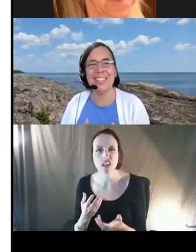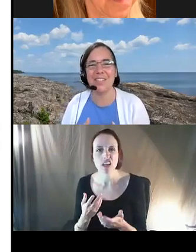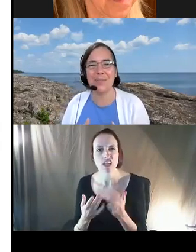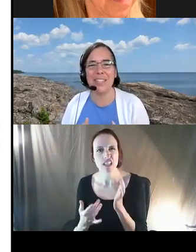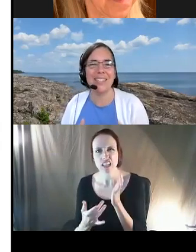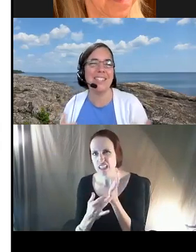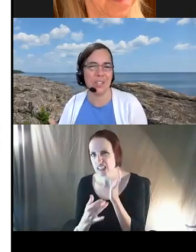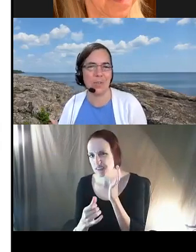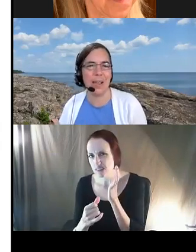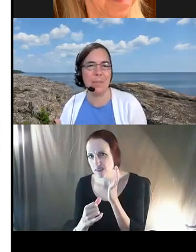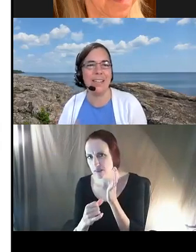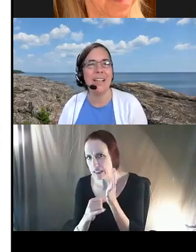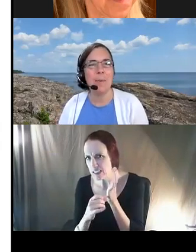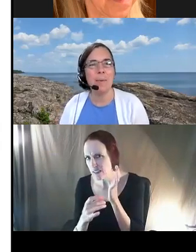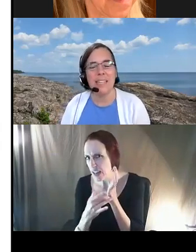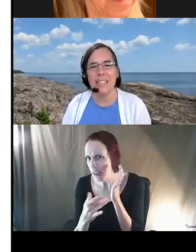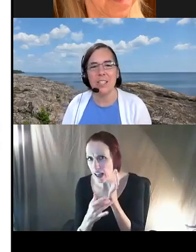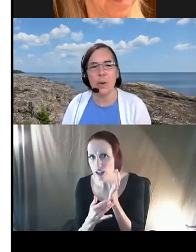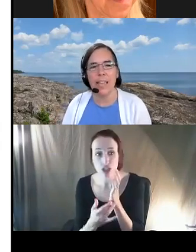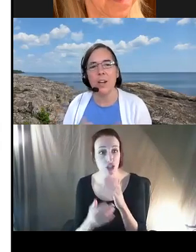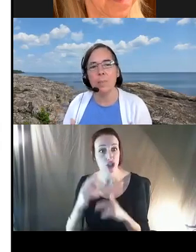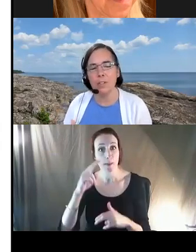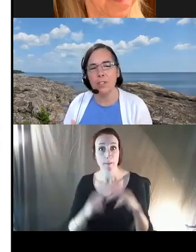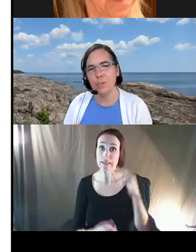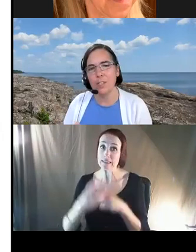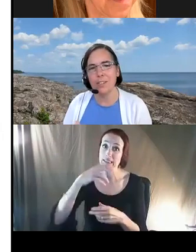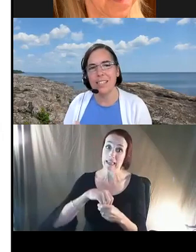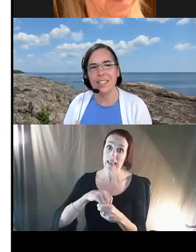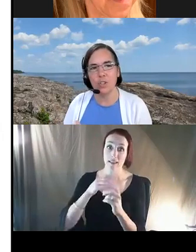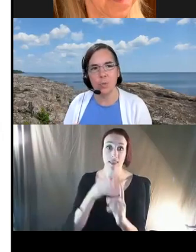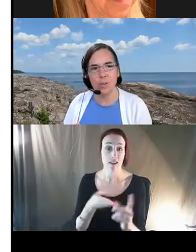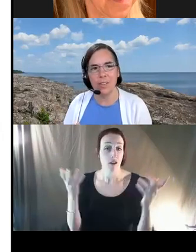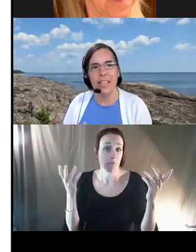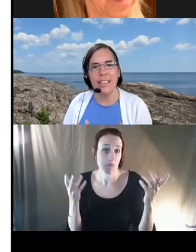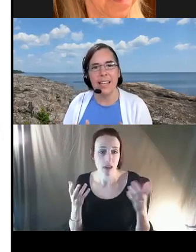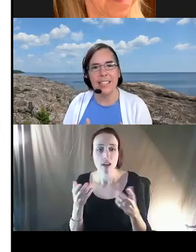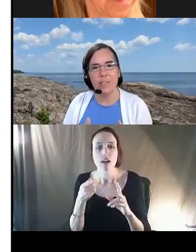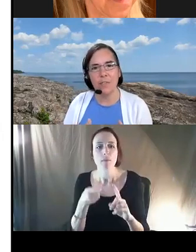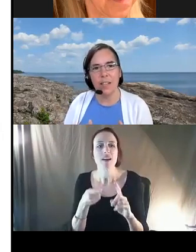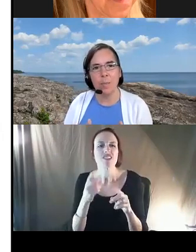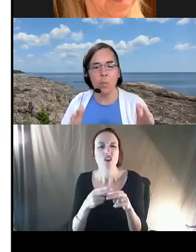Immersive Reader is a tool available within a